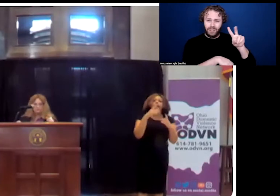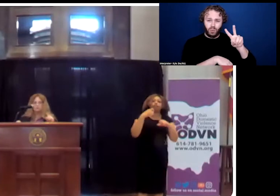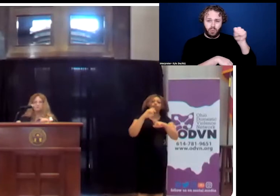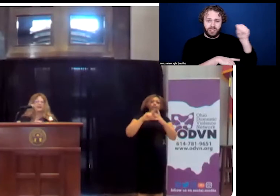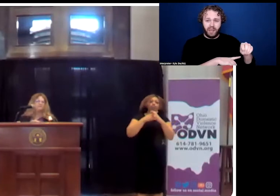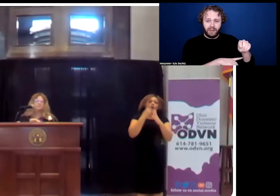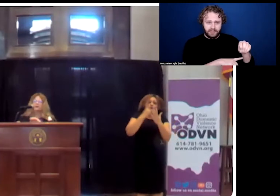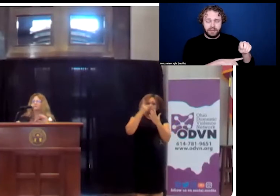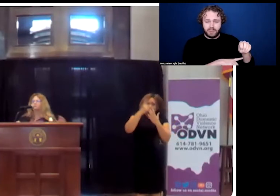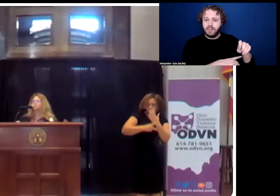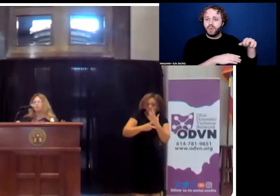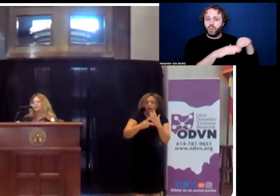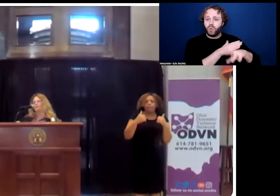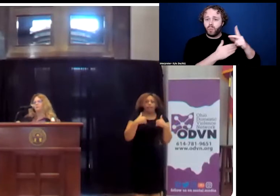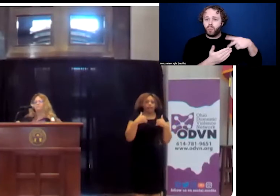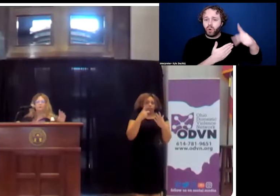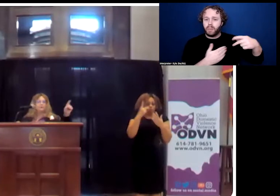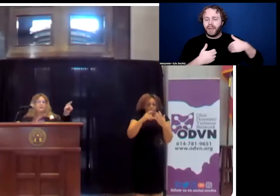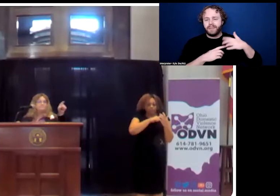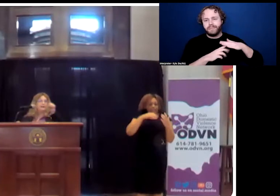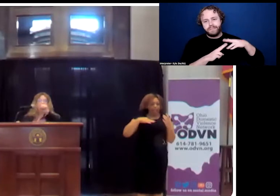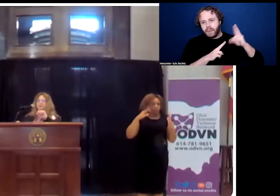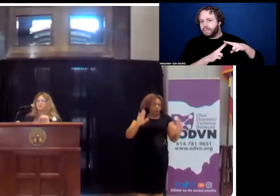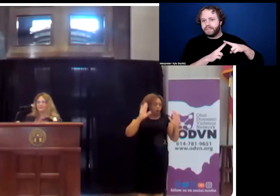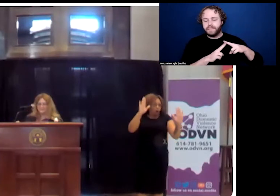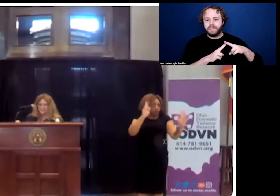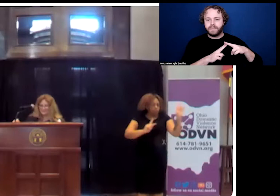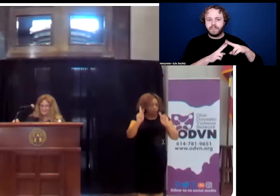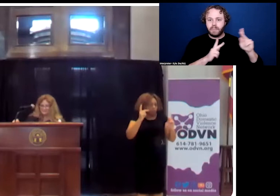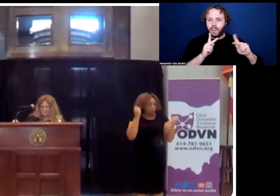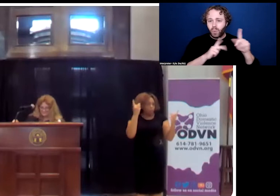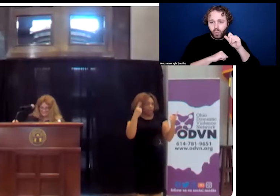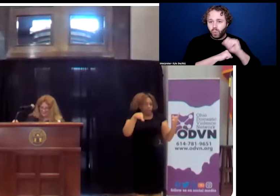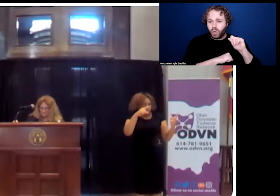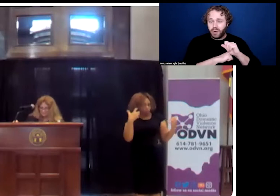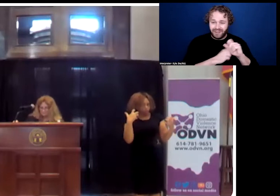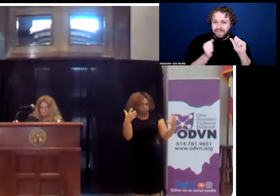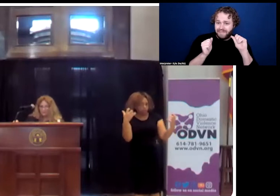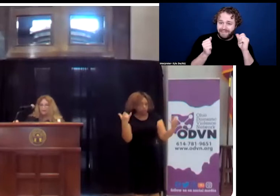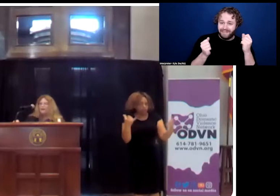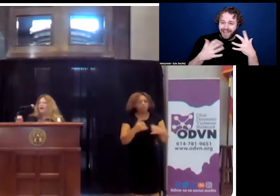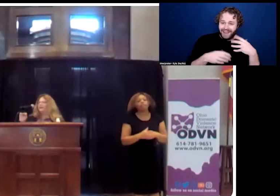that are staffed by extraordinary people, many of whom are here in our audience with us today. And they